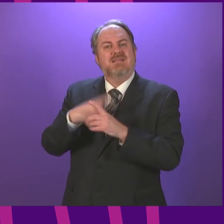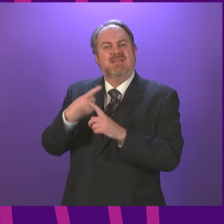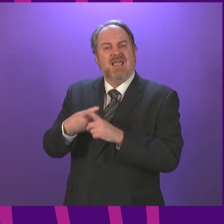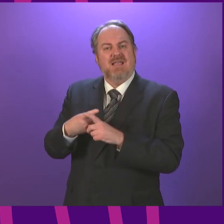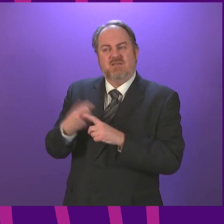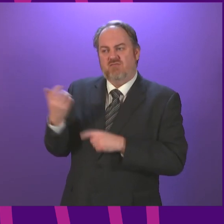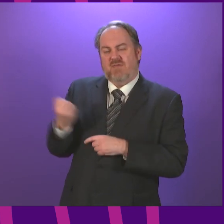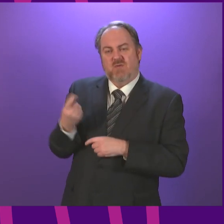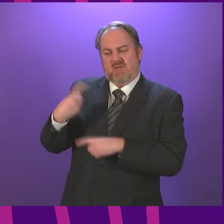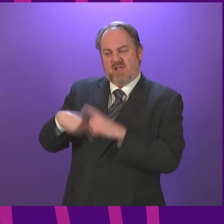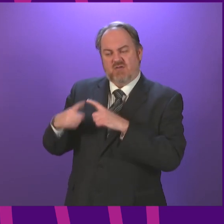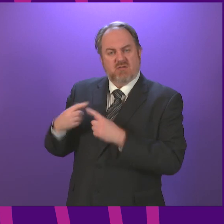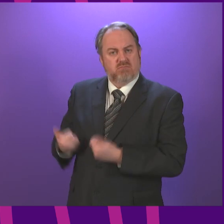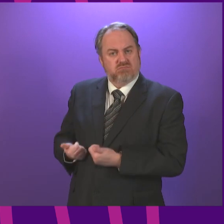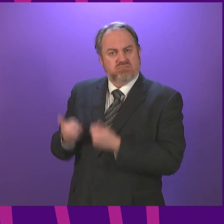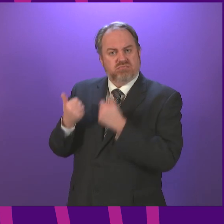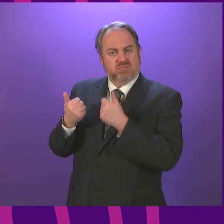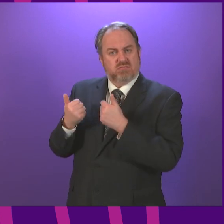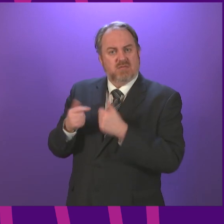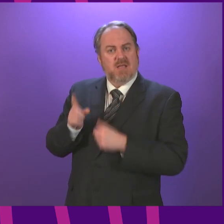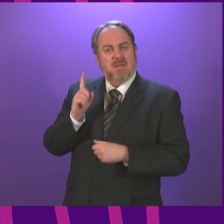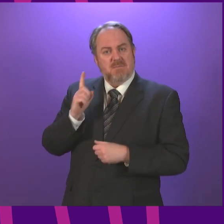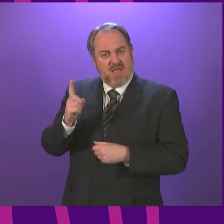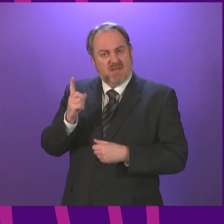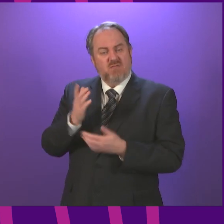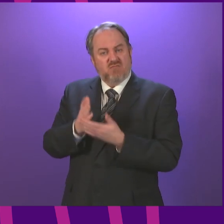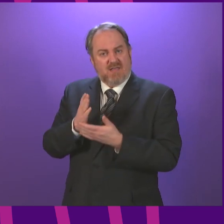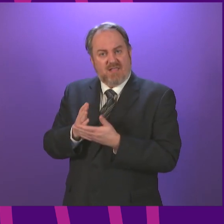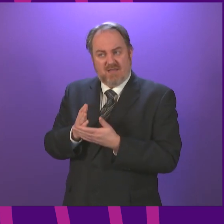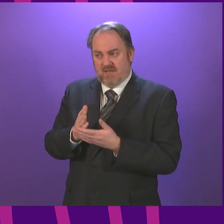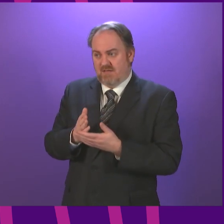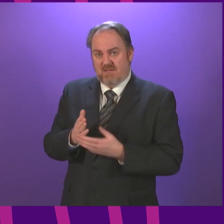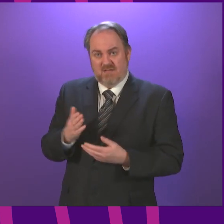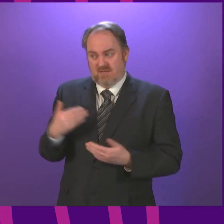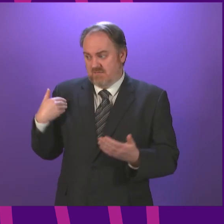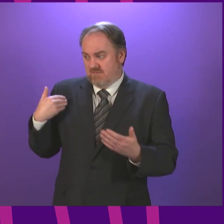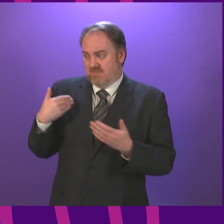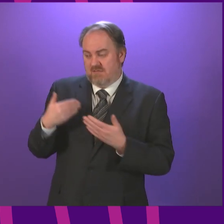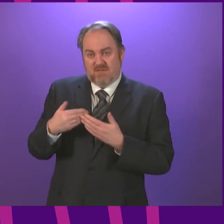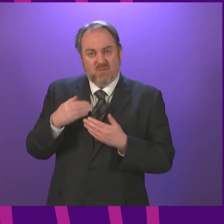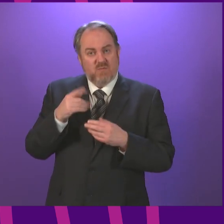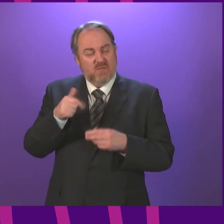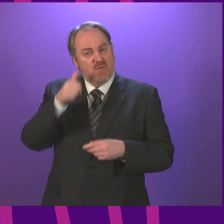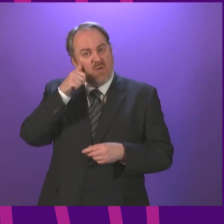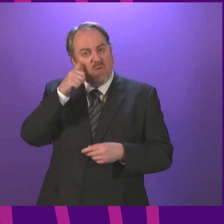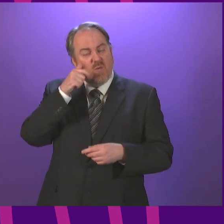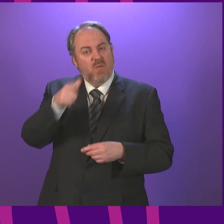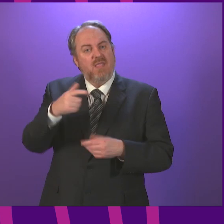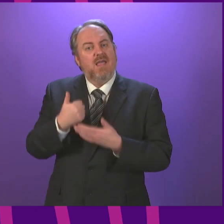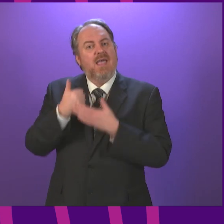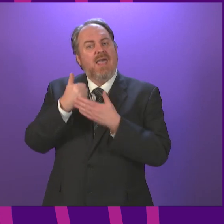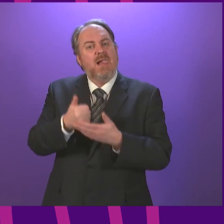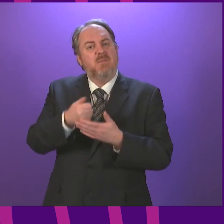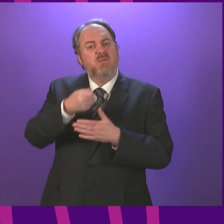with the highest recorded monthly figure. That all follows the Scottish Government’s recent closure of the help-to-buy scheme and